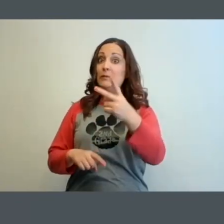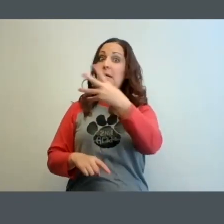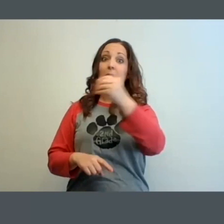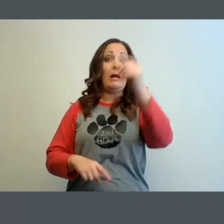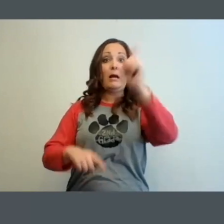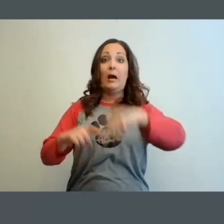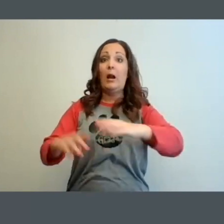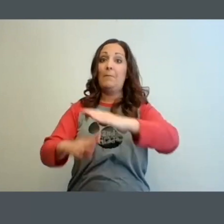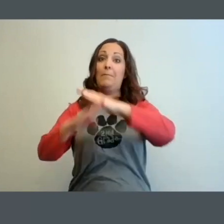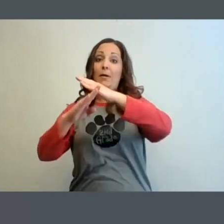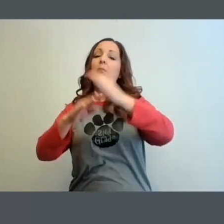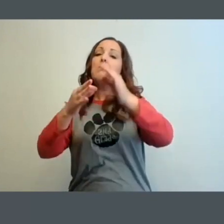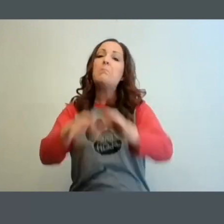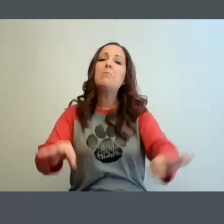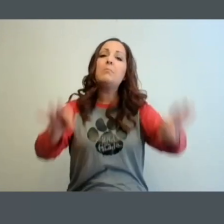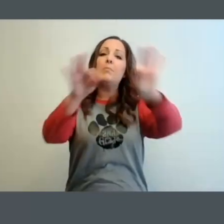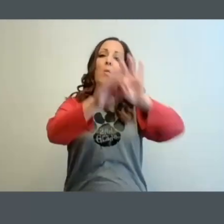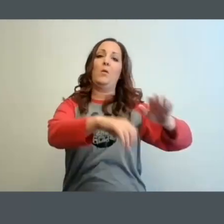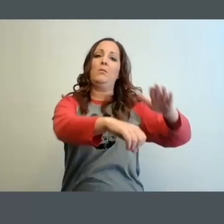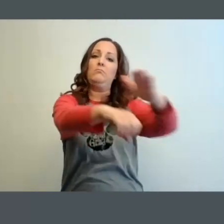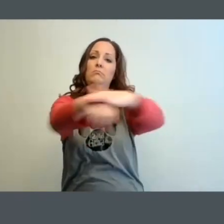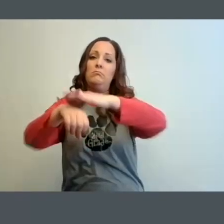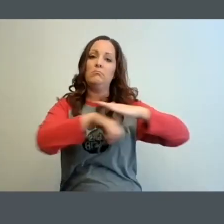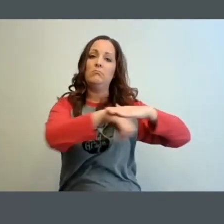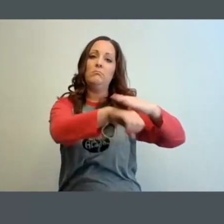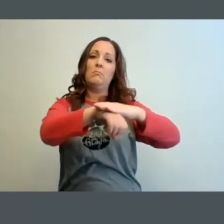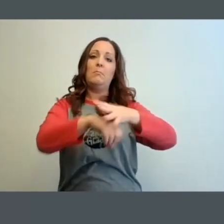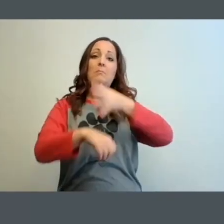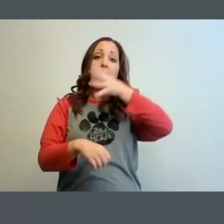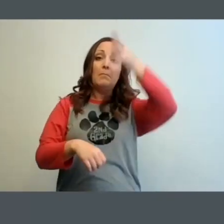Unfortunately in Teams we can't do that.